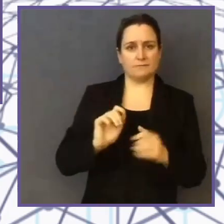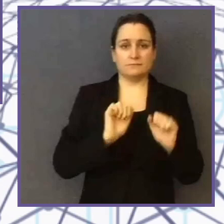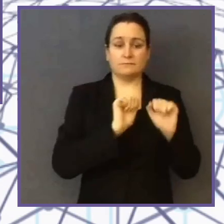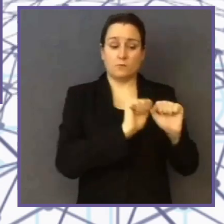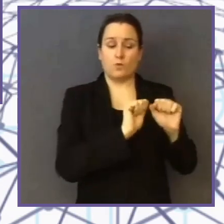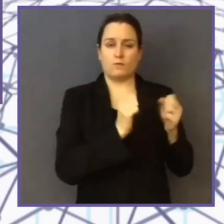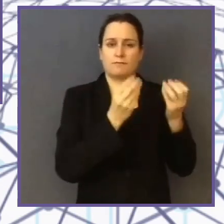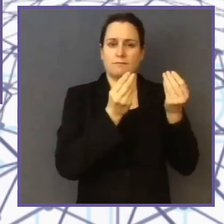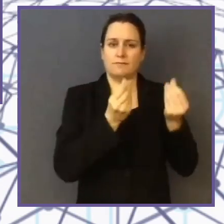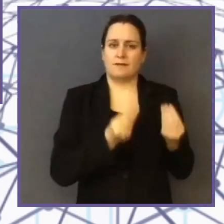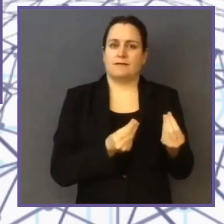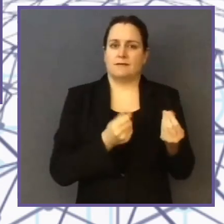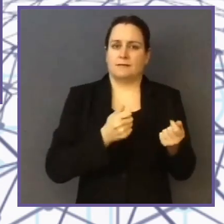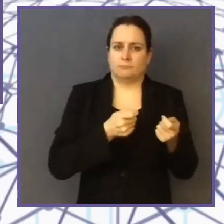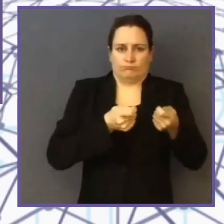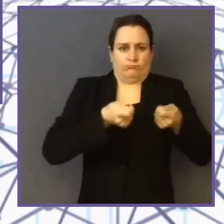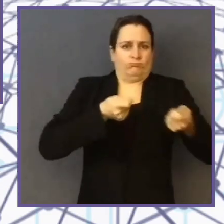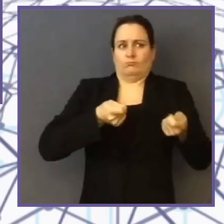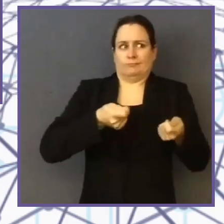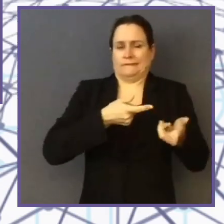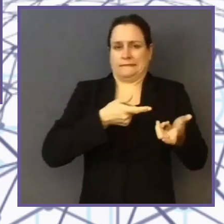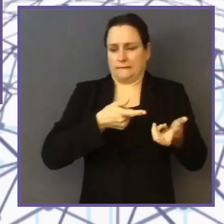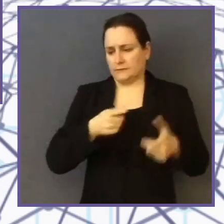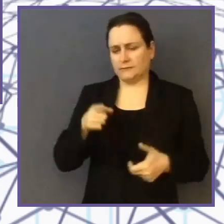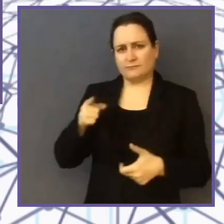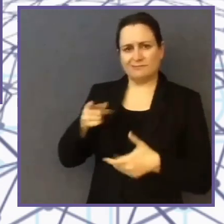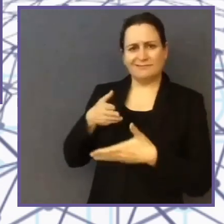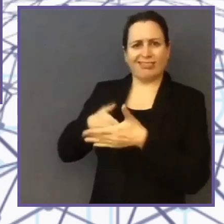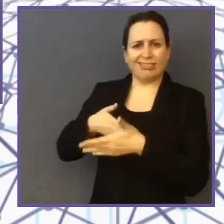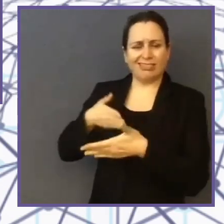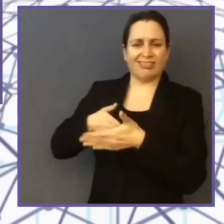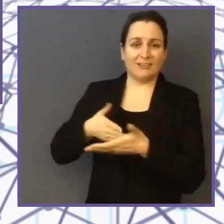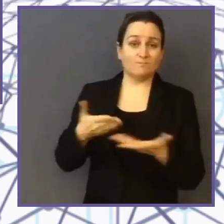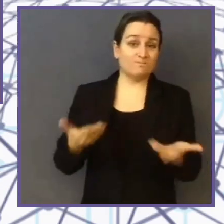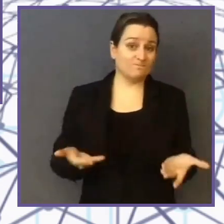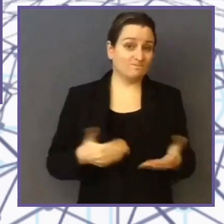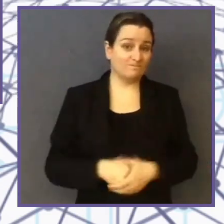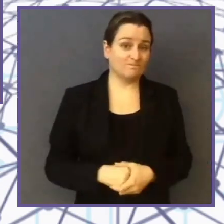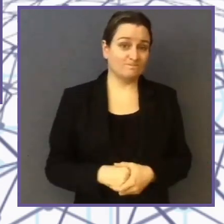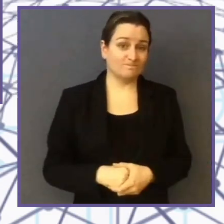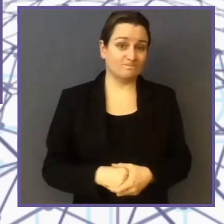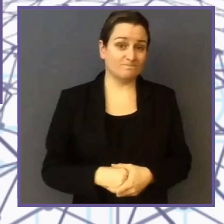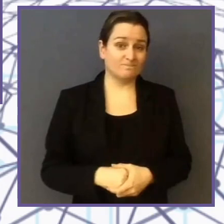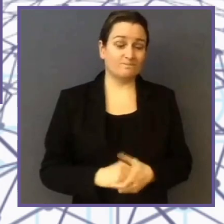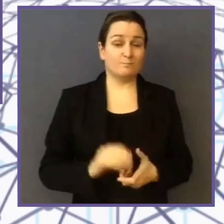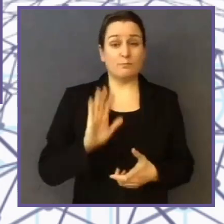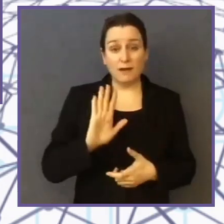unwavering persistence and an undying spirit of determination. And it's a small reminder